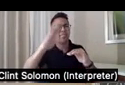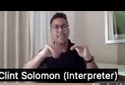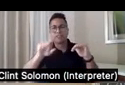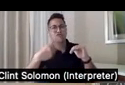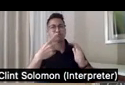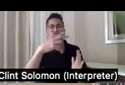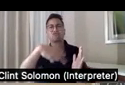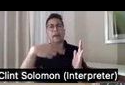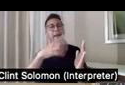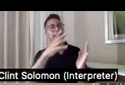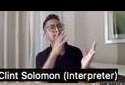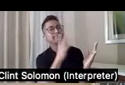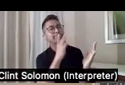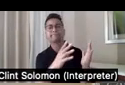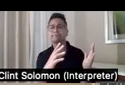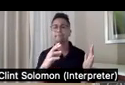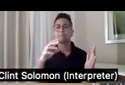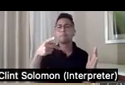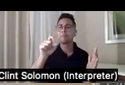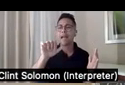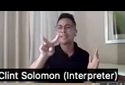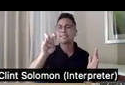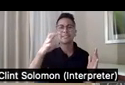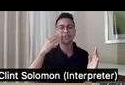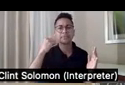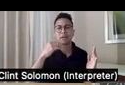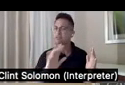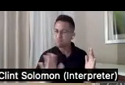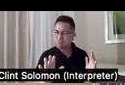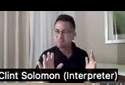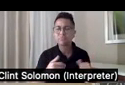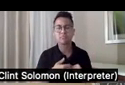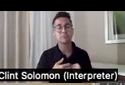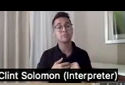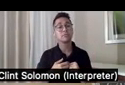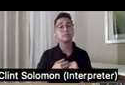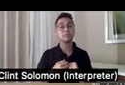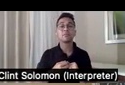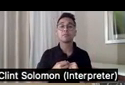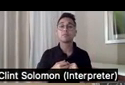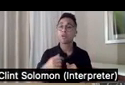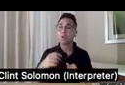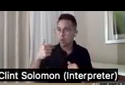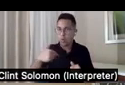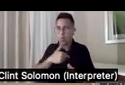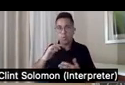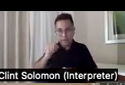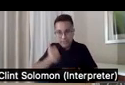be a passive experience for the child and we set the stage for it to be interactive by hopefully